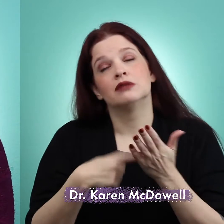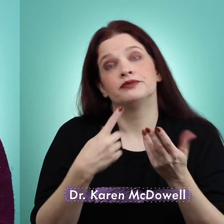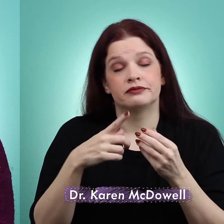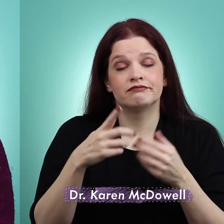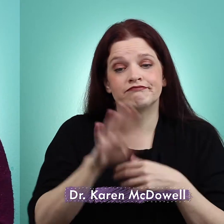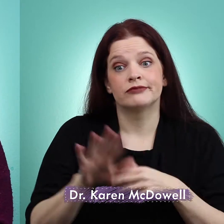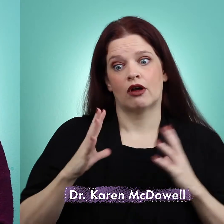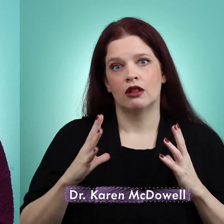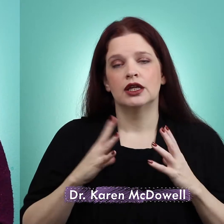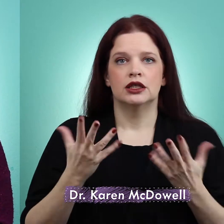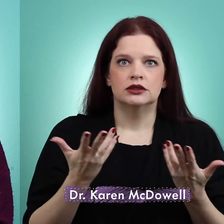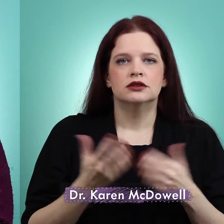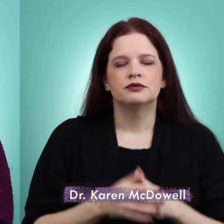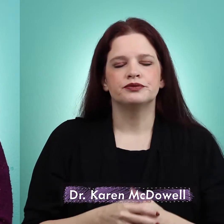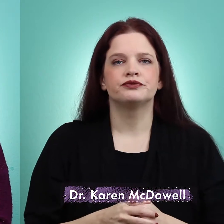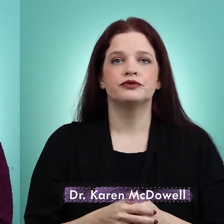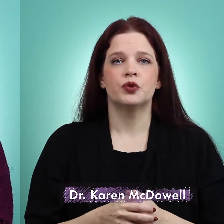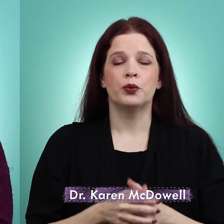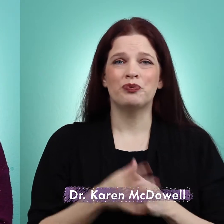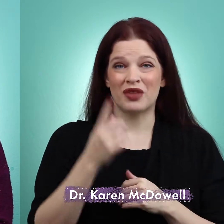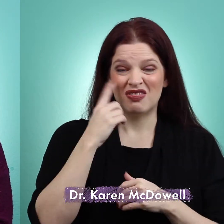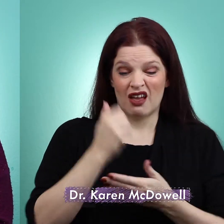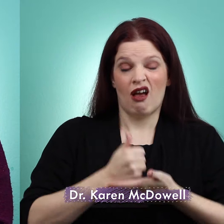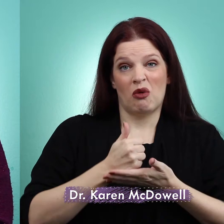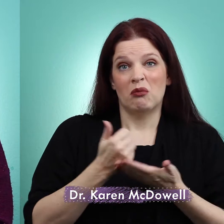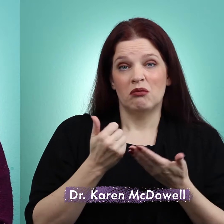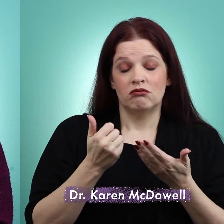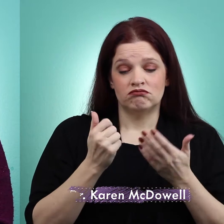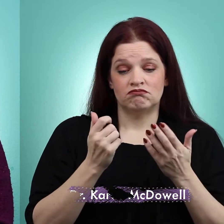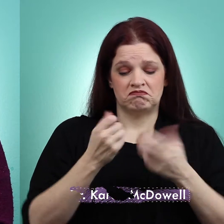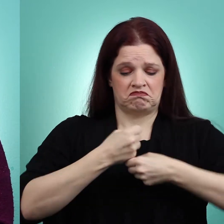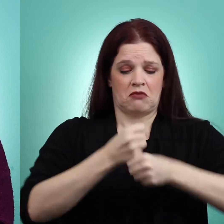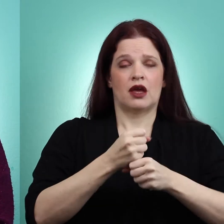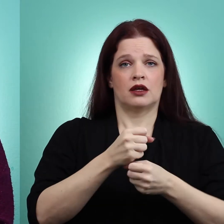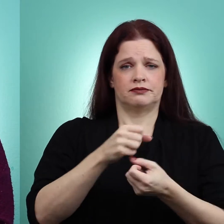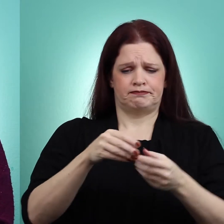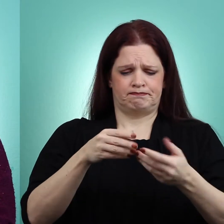time or with holidays coming up. So one thing that can be really helpful is to create genogram, which is actually